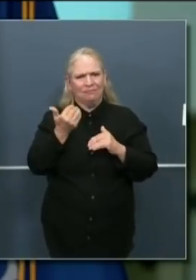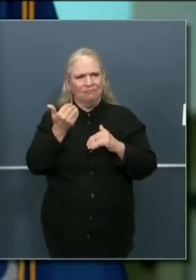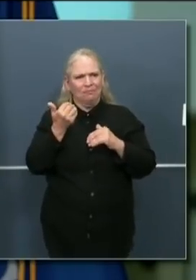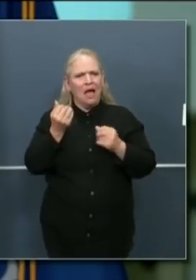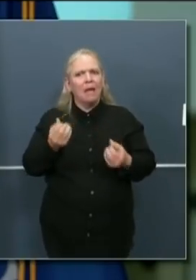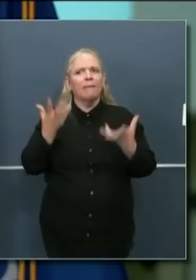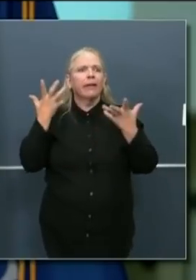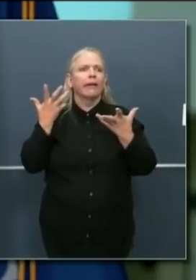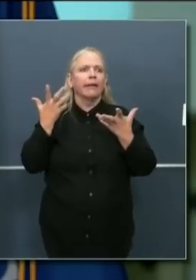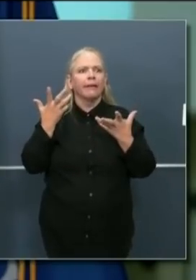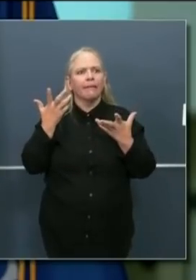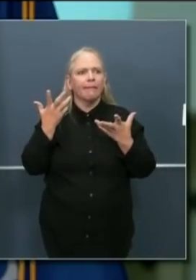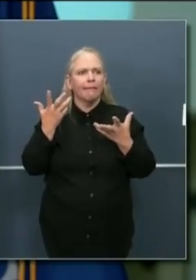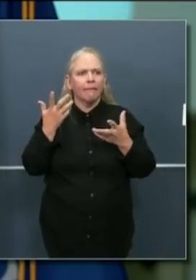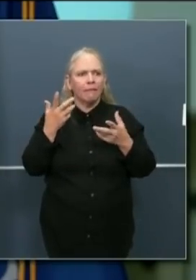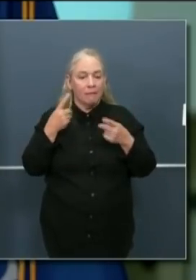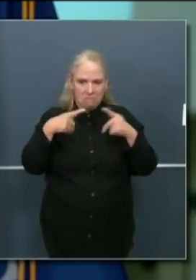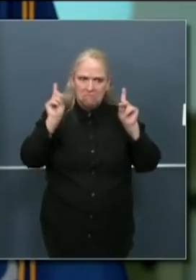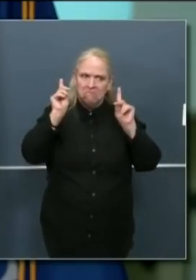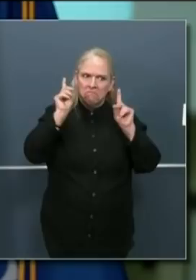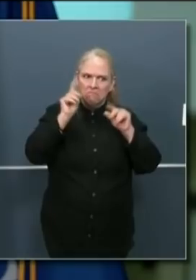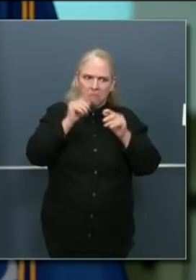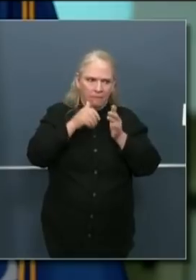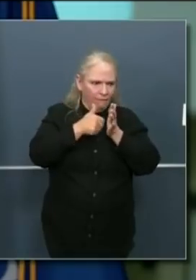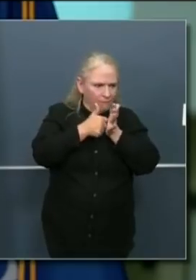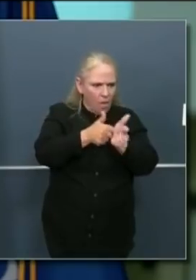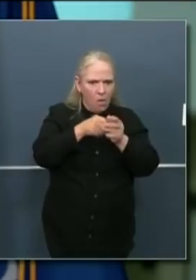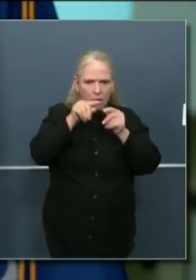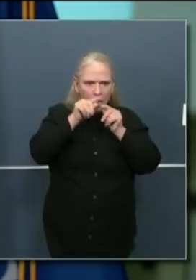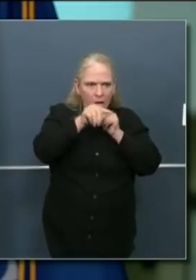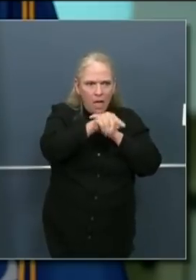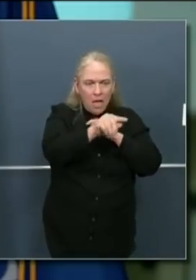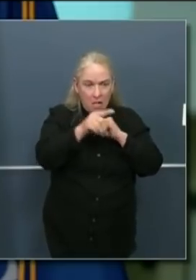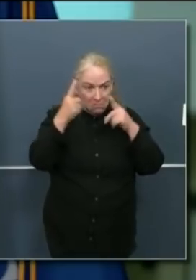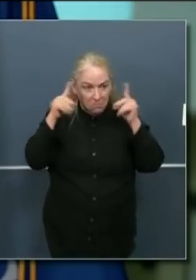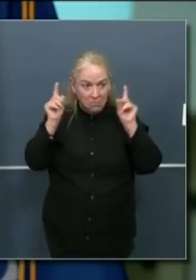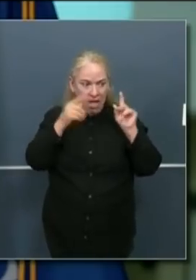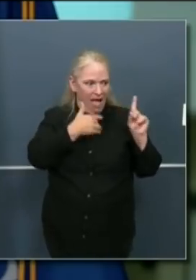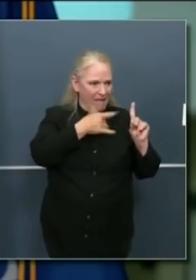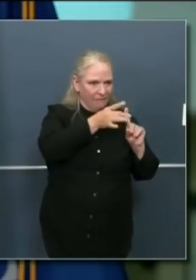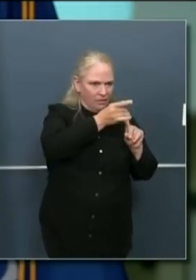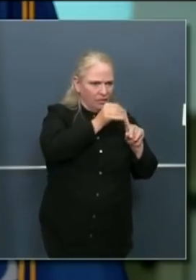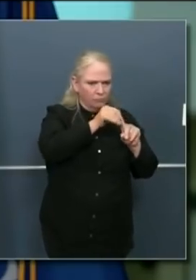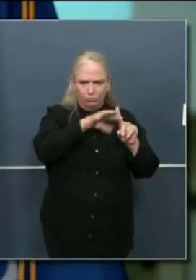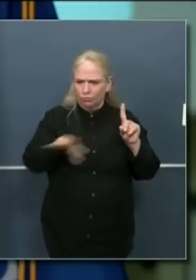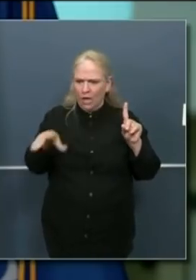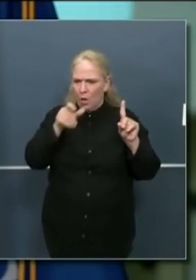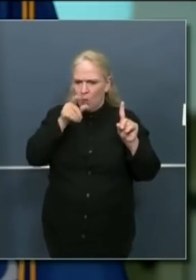HEARING FROM COUNTIES THAT ARE WORRIED THAT THE CASE COUNTS